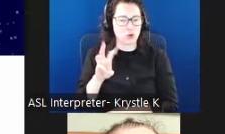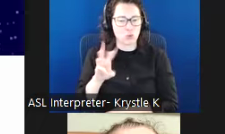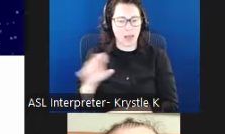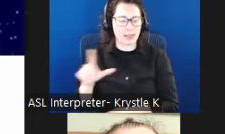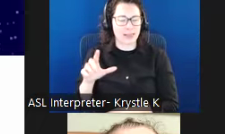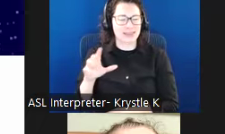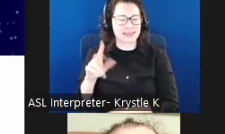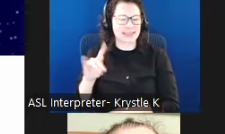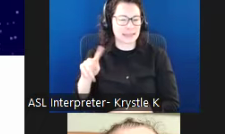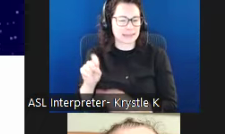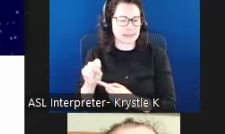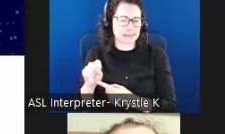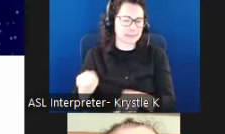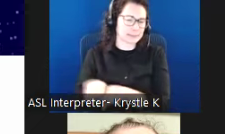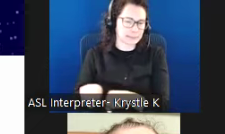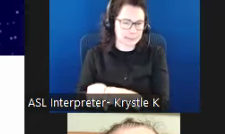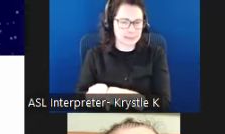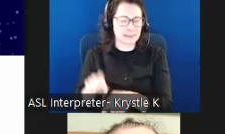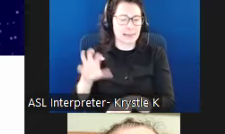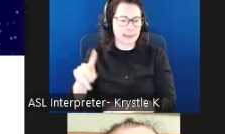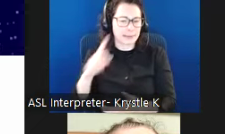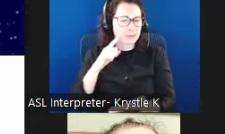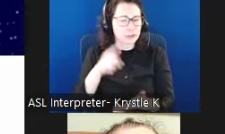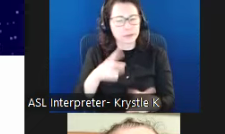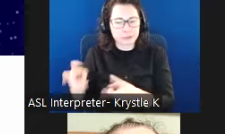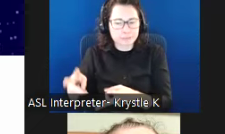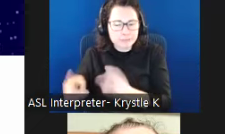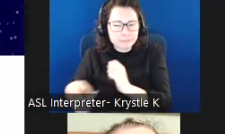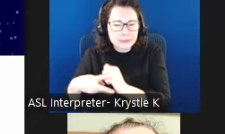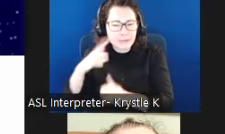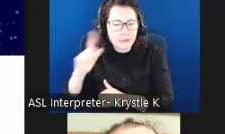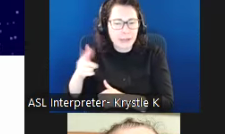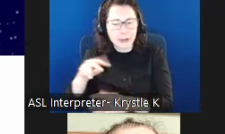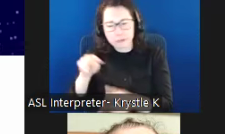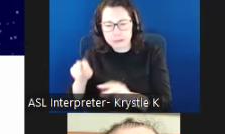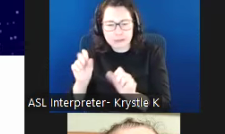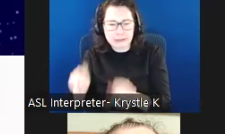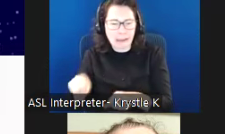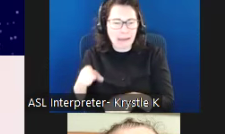now so that if you want to save that link and review it later, you can.